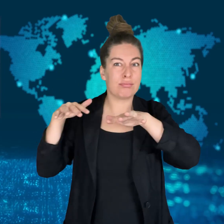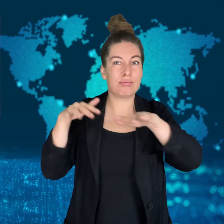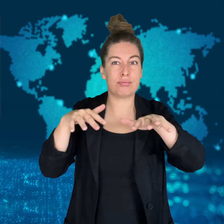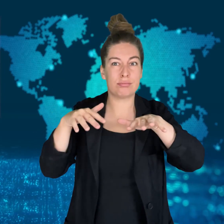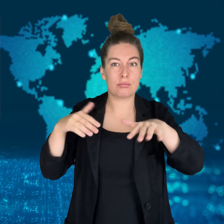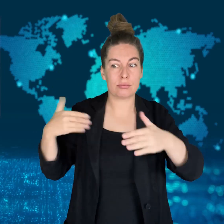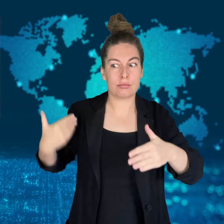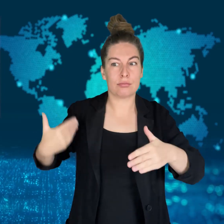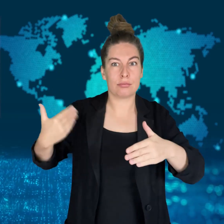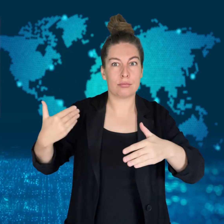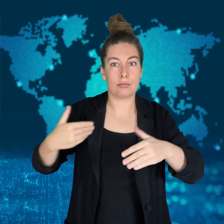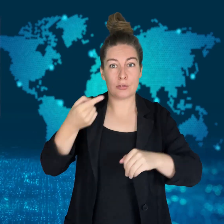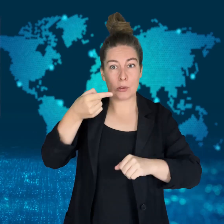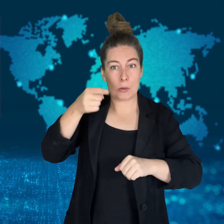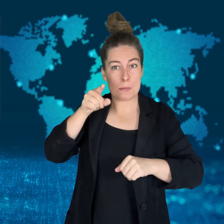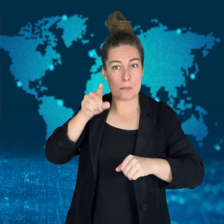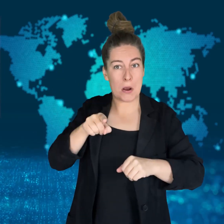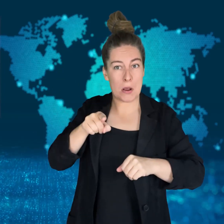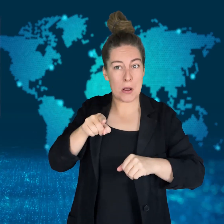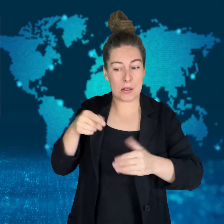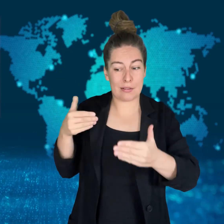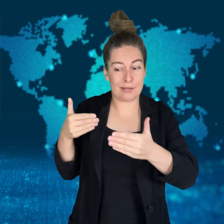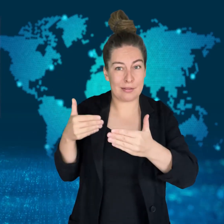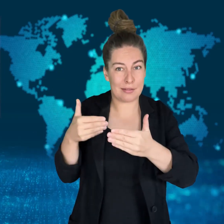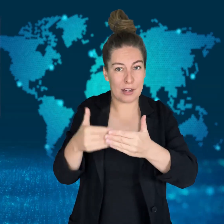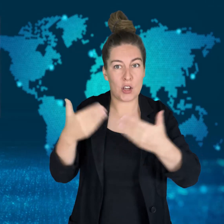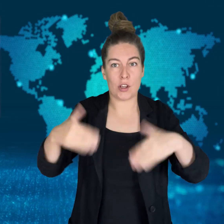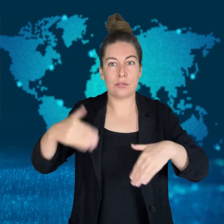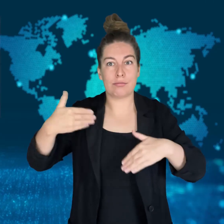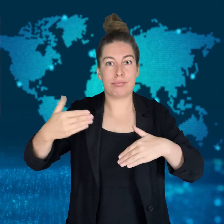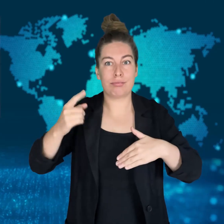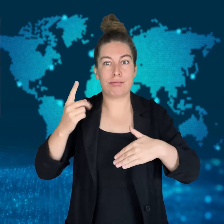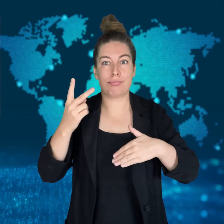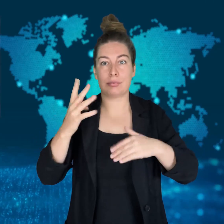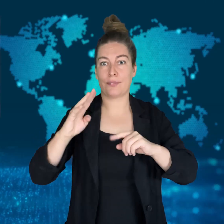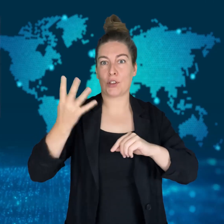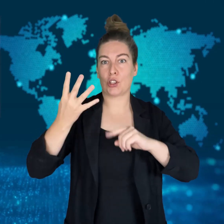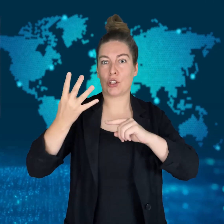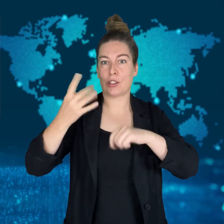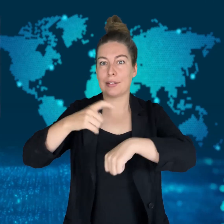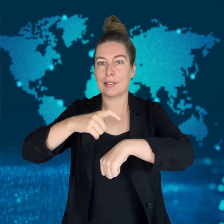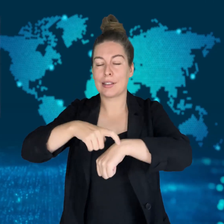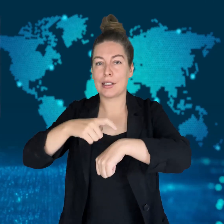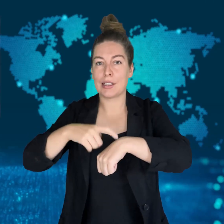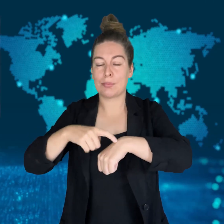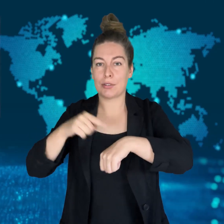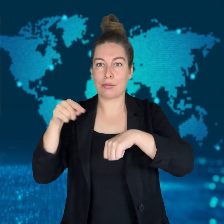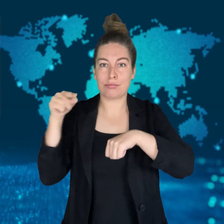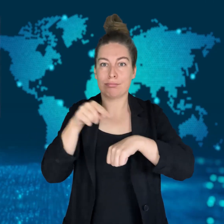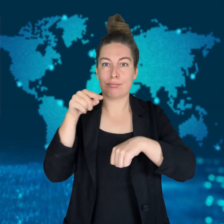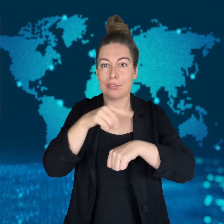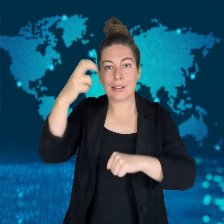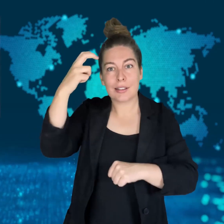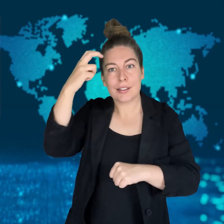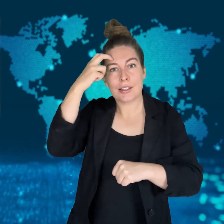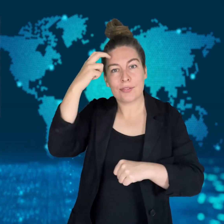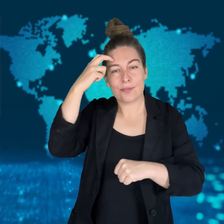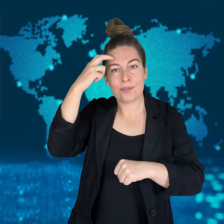It was the fourth attack on Kyiv this month.